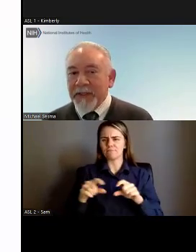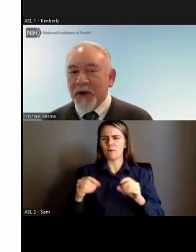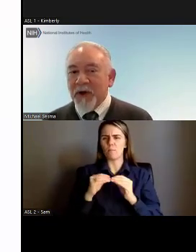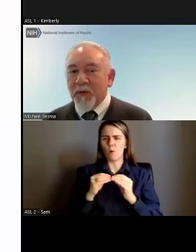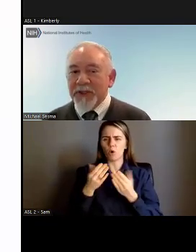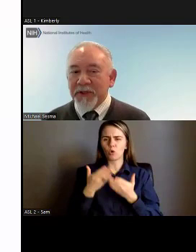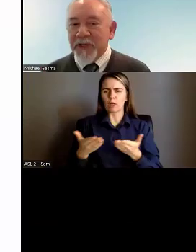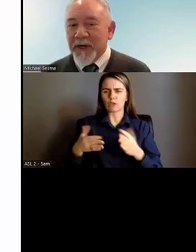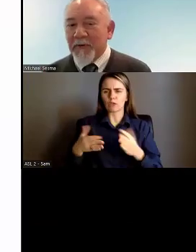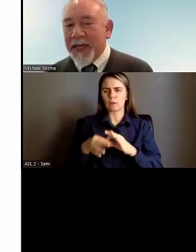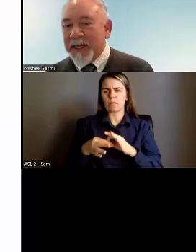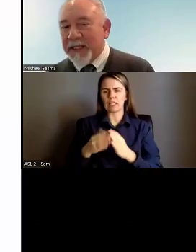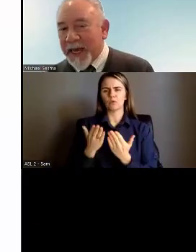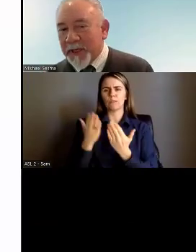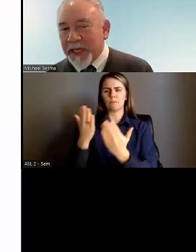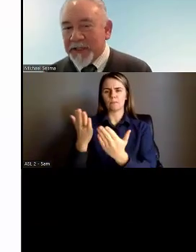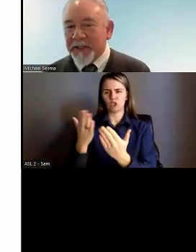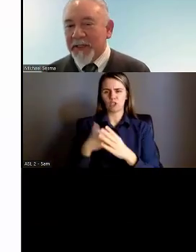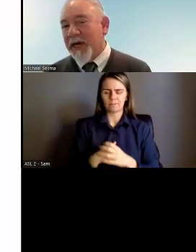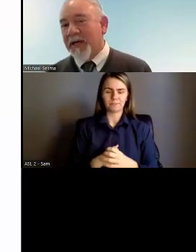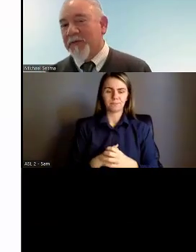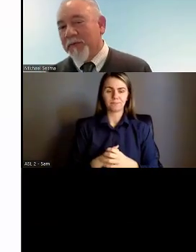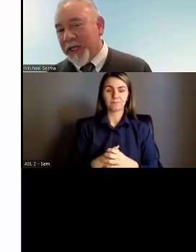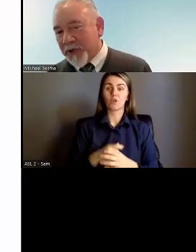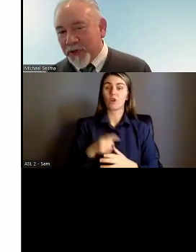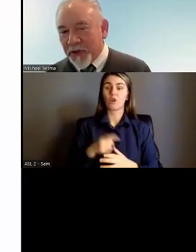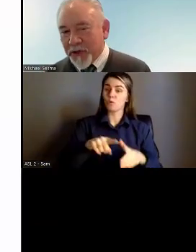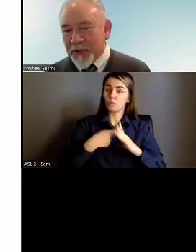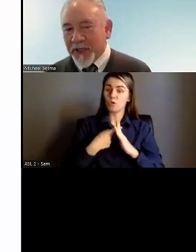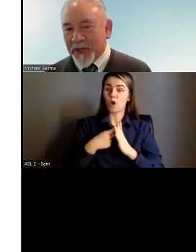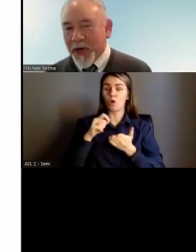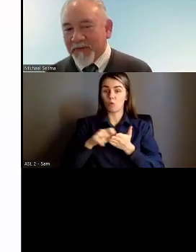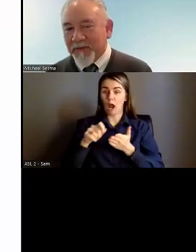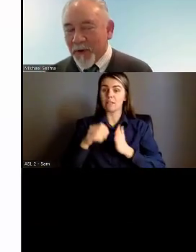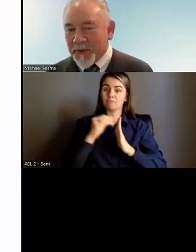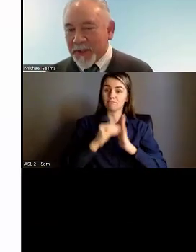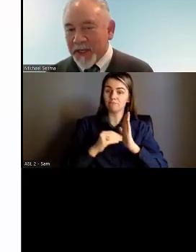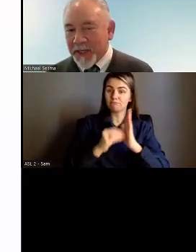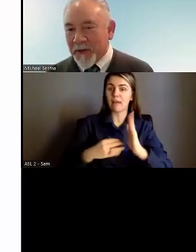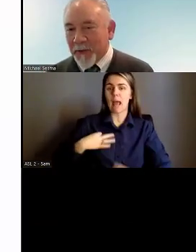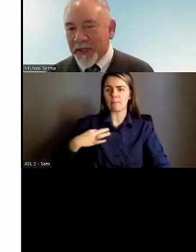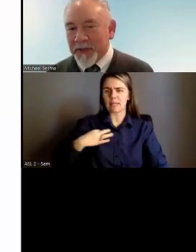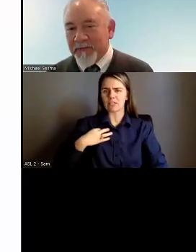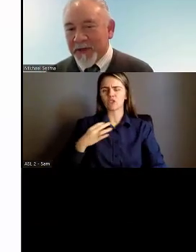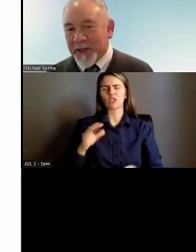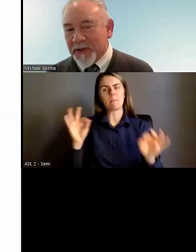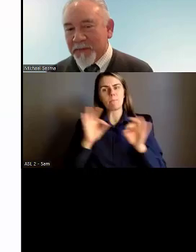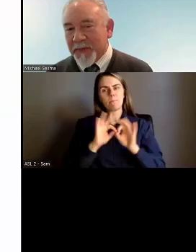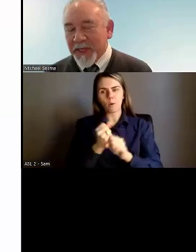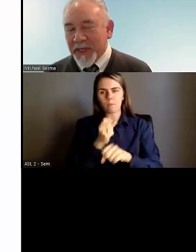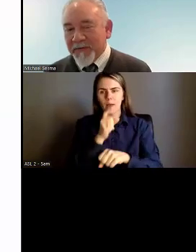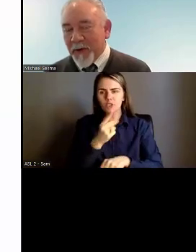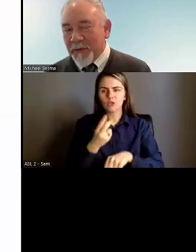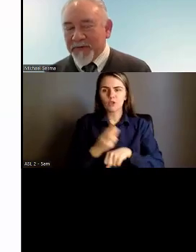So once you've started writing the application, make sure that you're using the correct forms. You don't want to use the fellowship forms